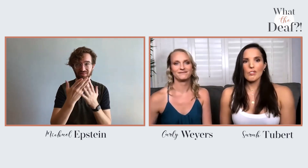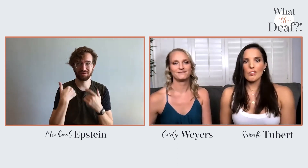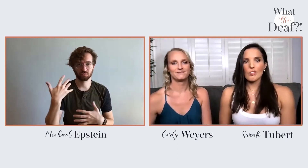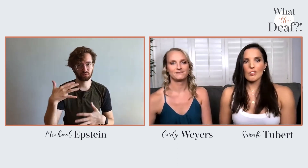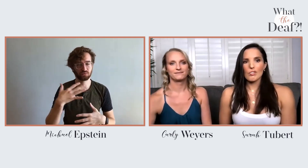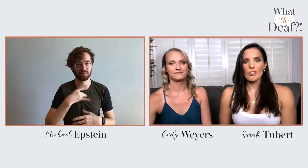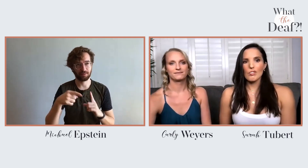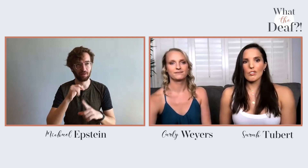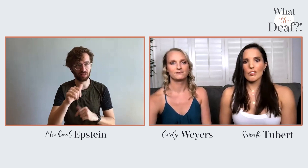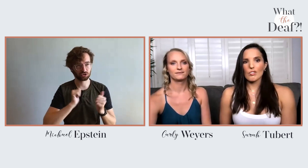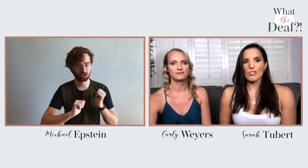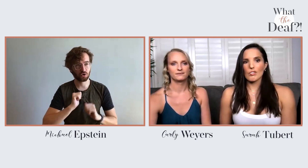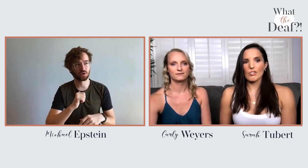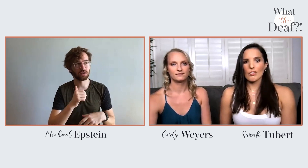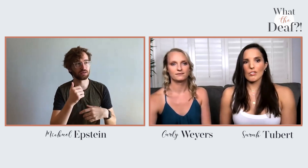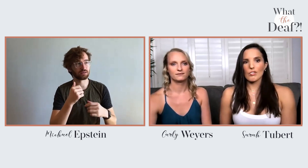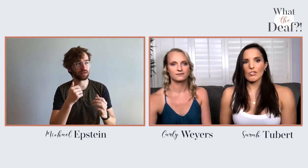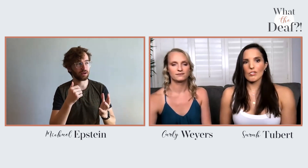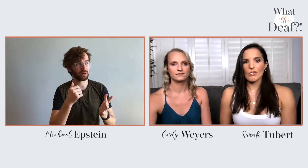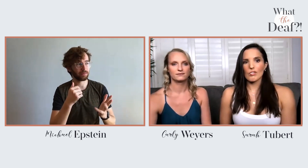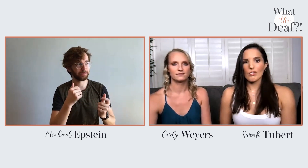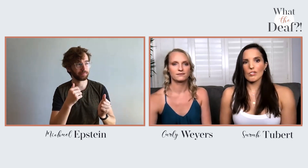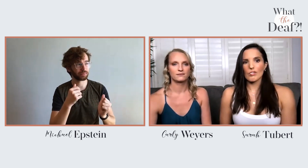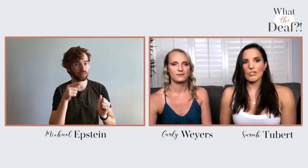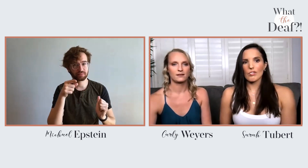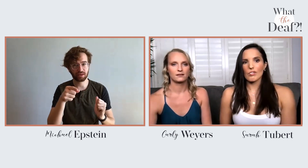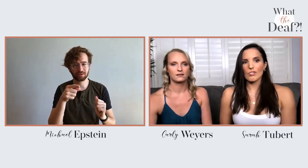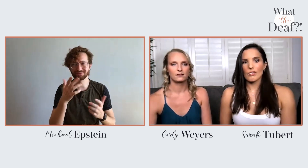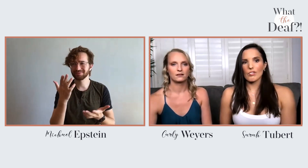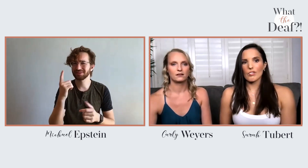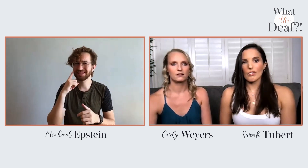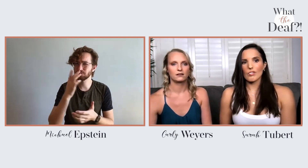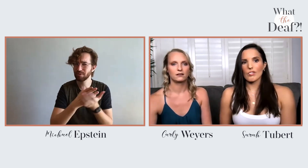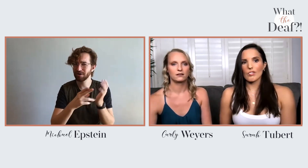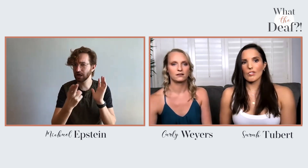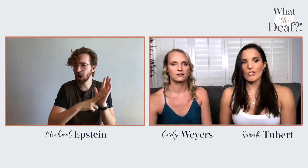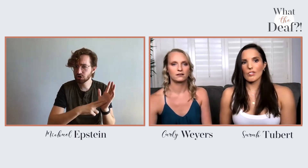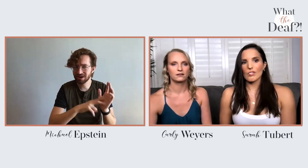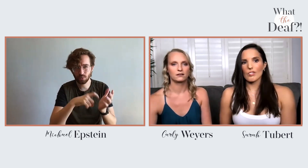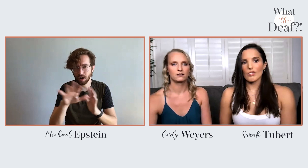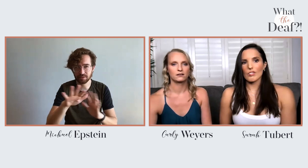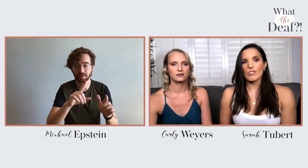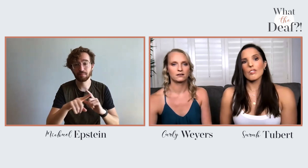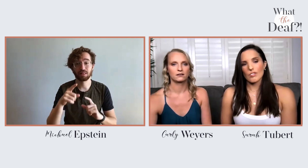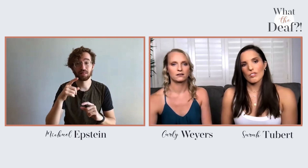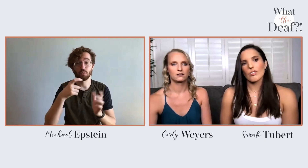One thing that I really, really liked about that show is, and I do believe it was a part of their contract, I'm not sure,